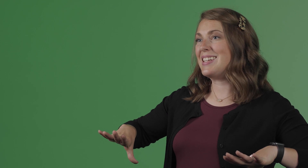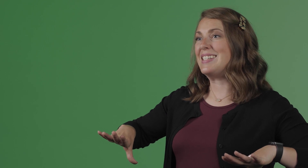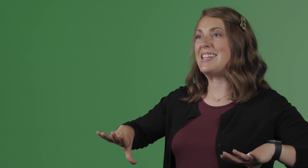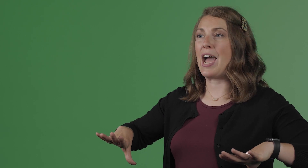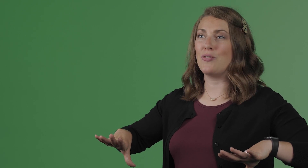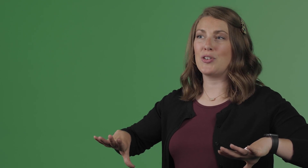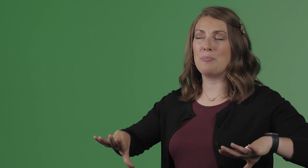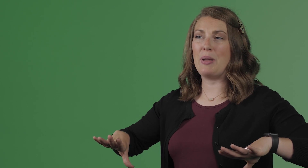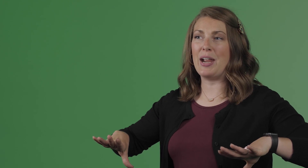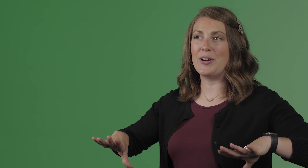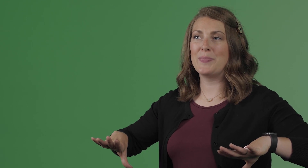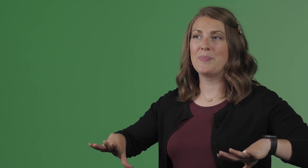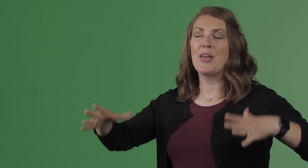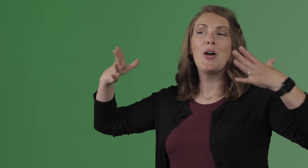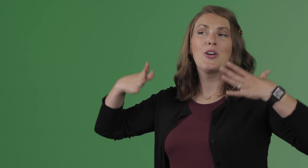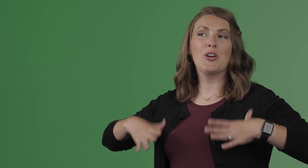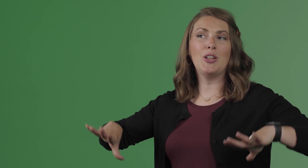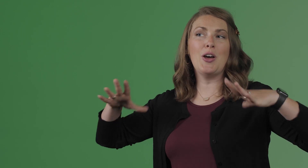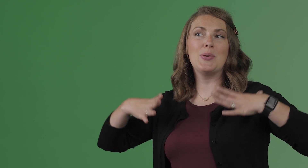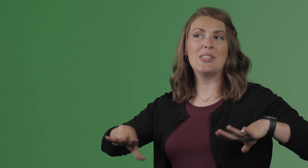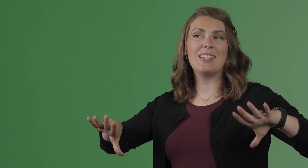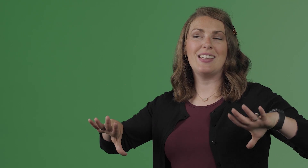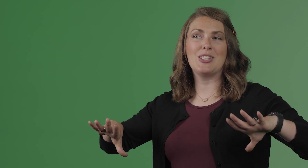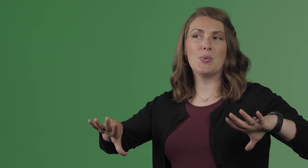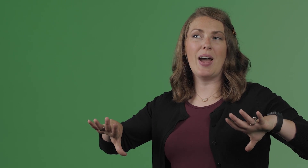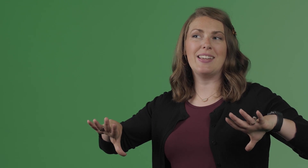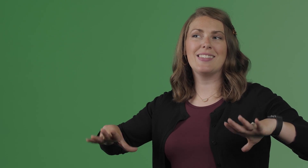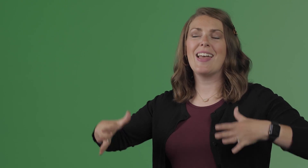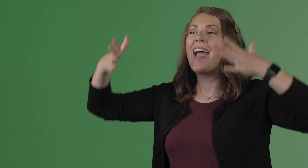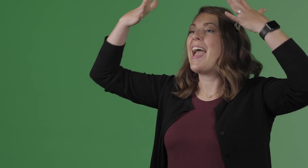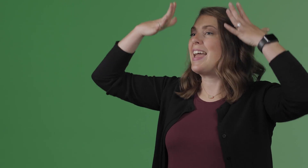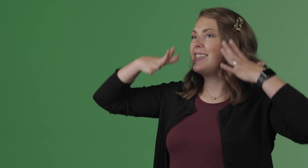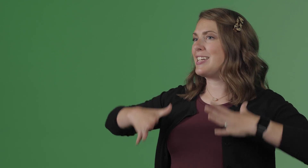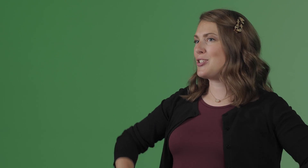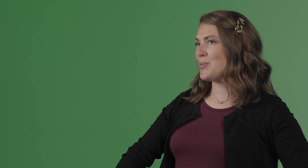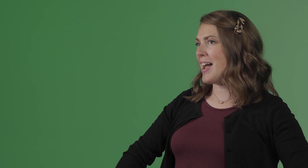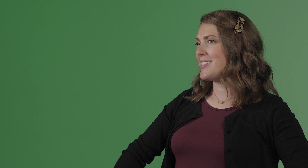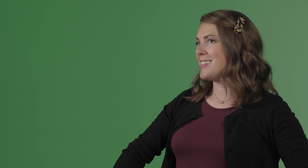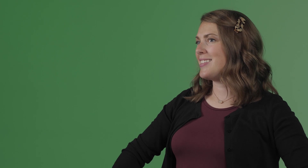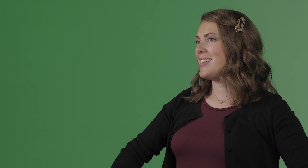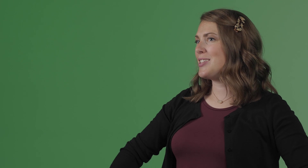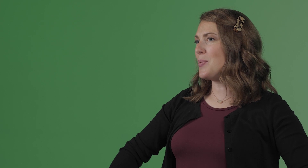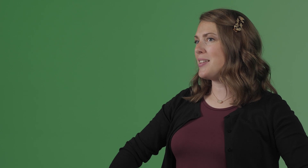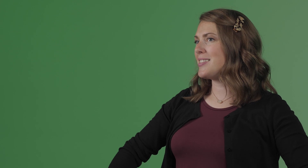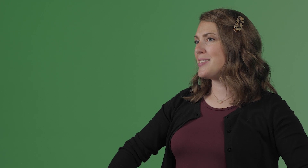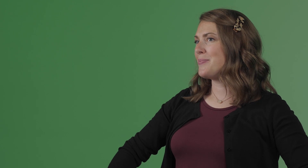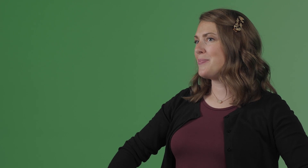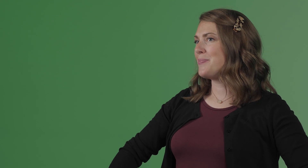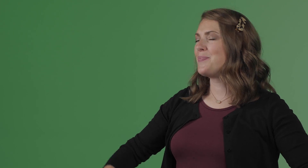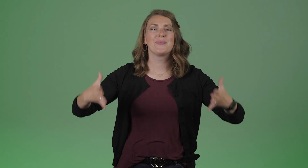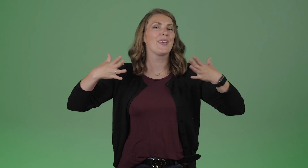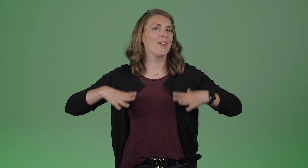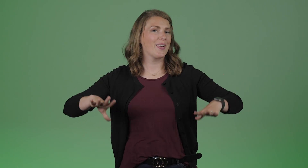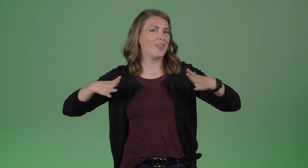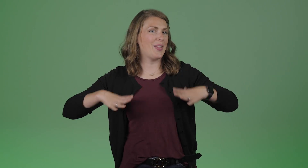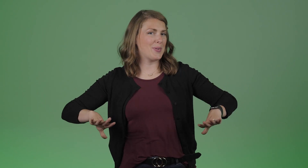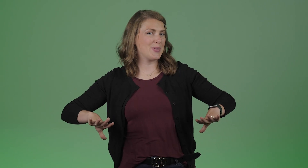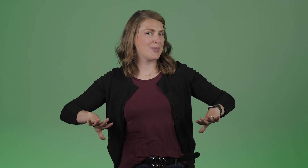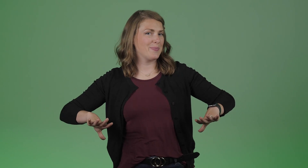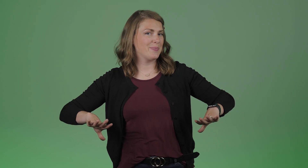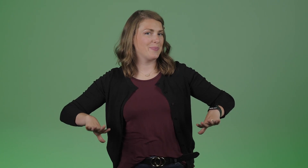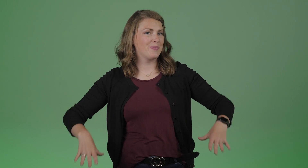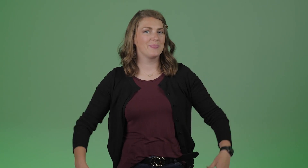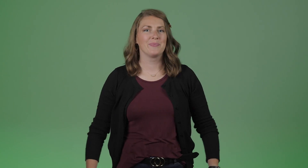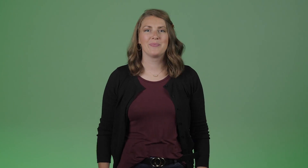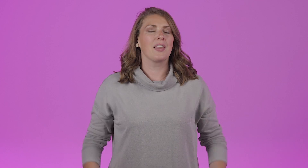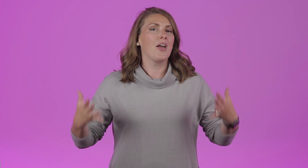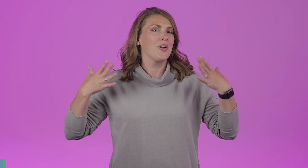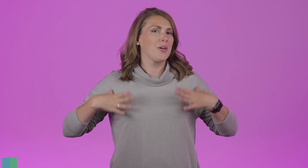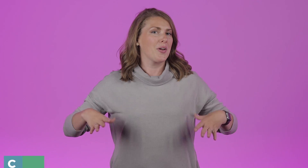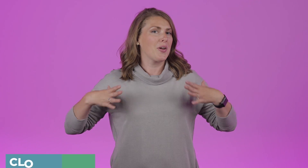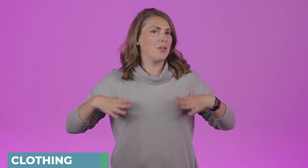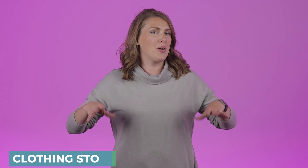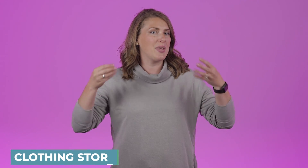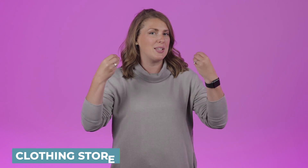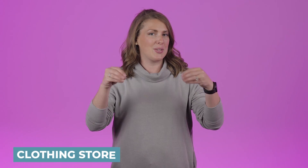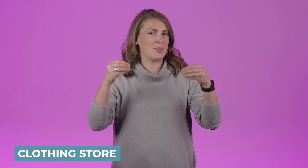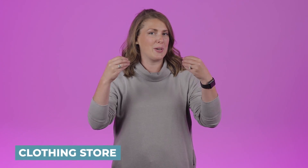is a noun-verb pair. Clothes is twice and to get dressed is once 'clothes.' 'Clothing store,